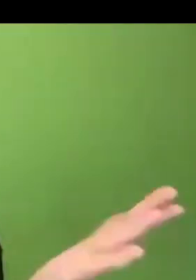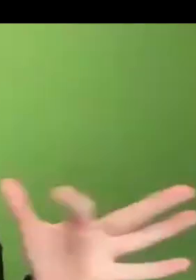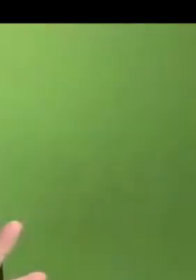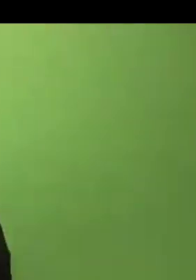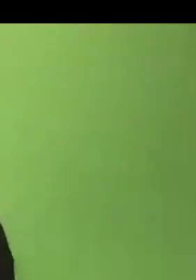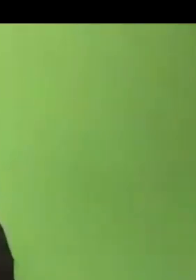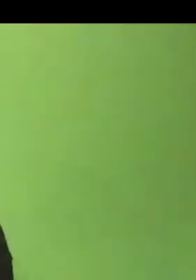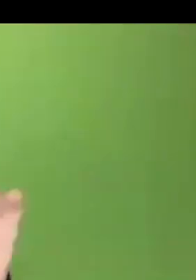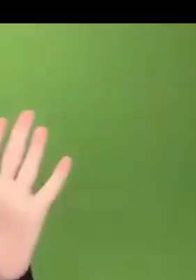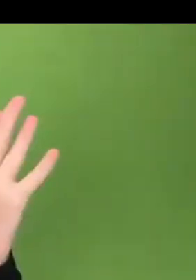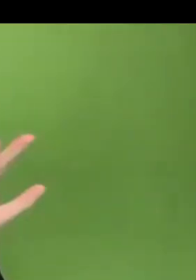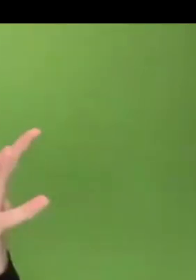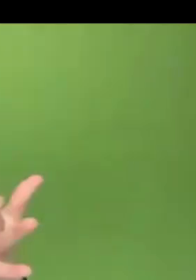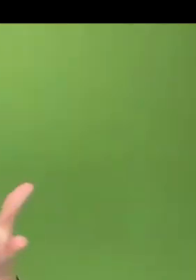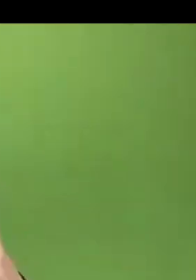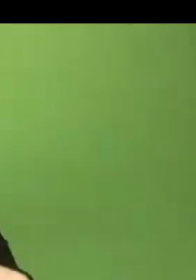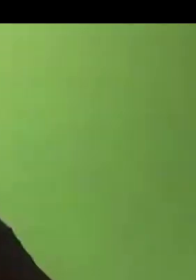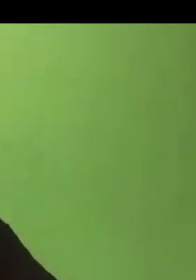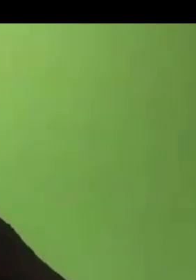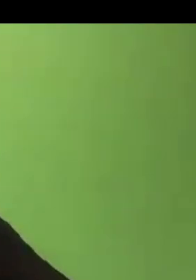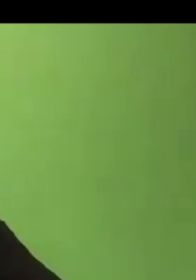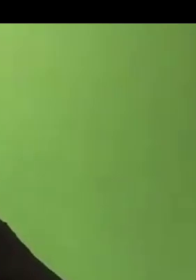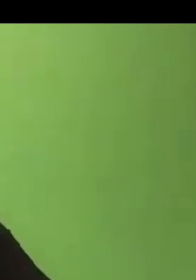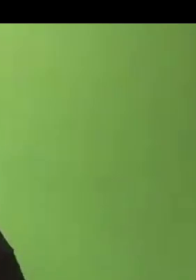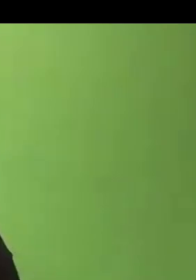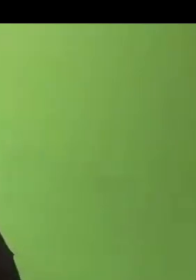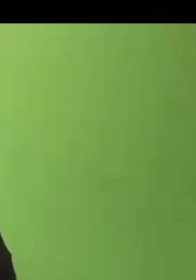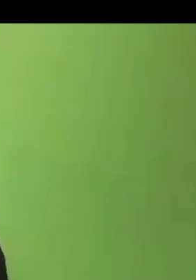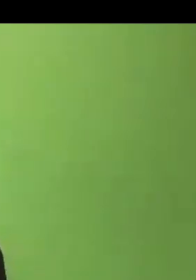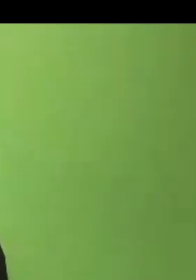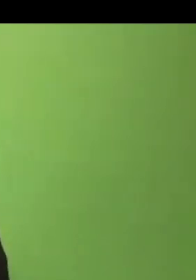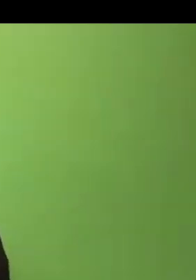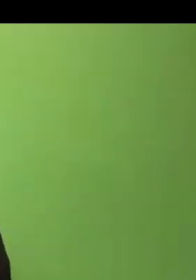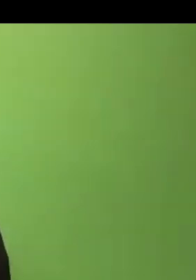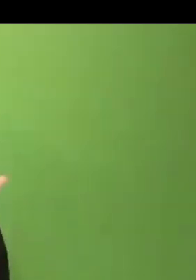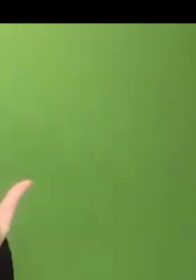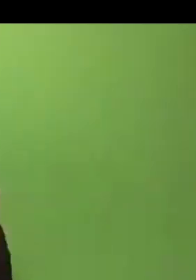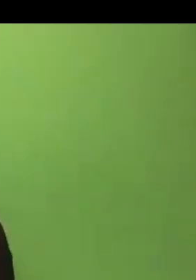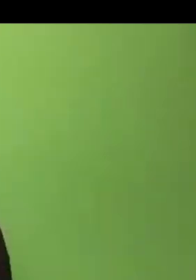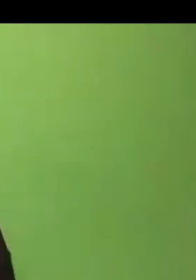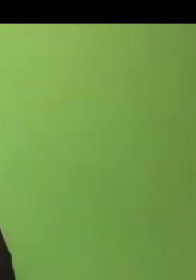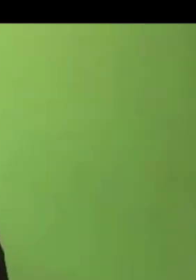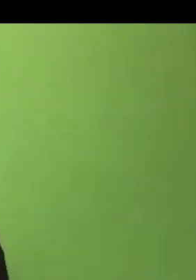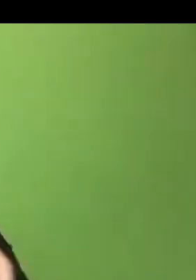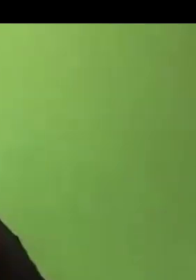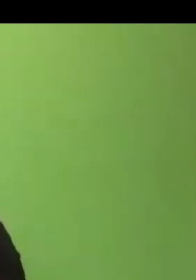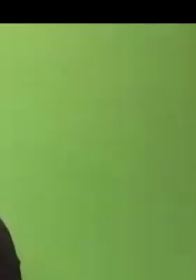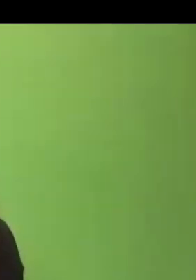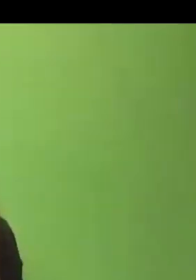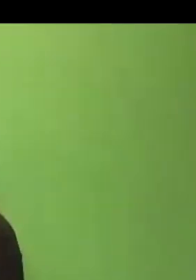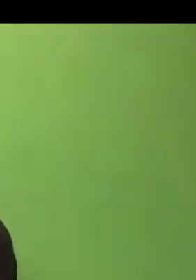I'm the Whakahohe a Toi Oritetanga, the Arts For All Activator for Arts Access Aotearoa.